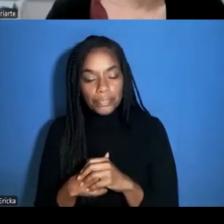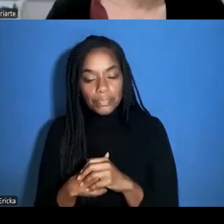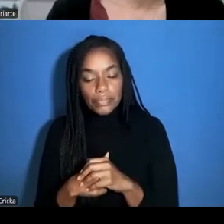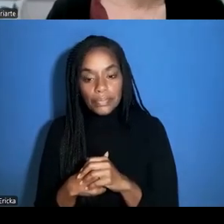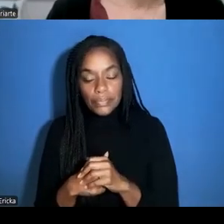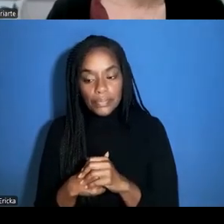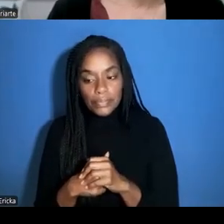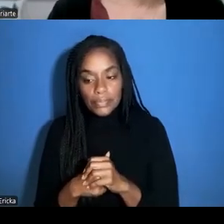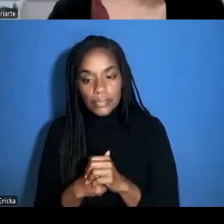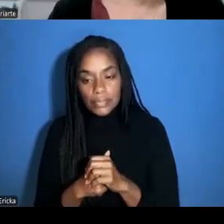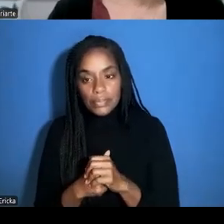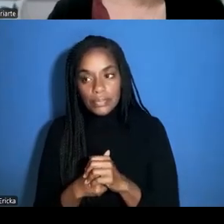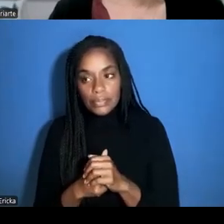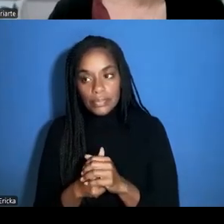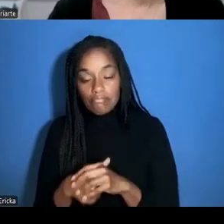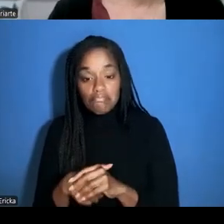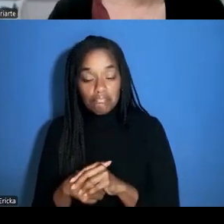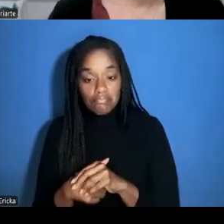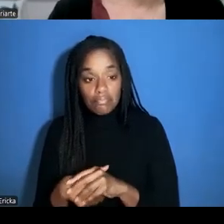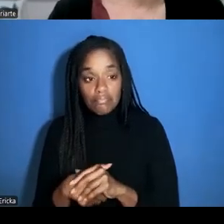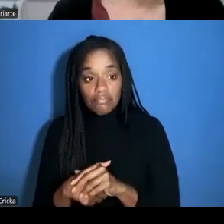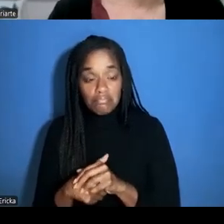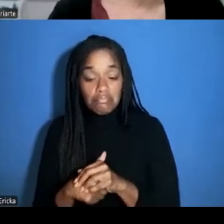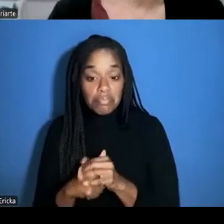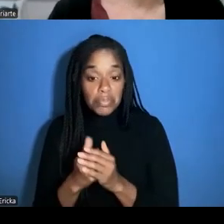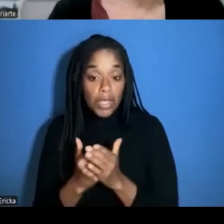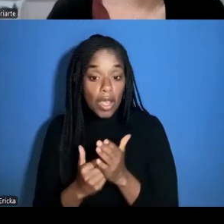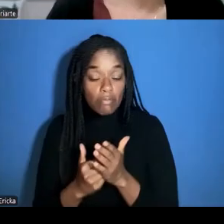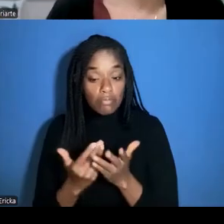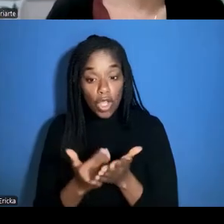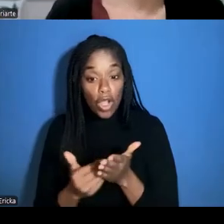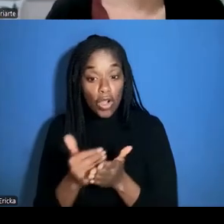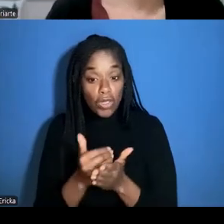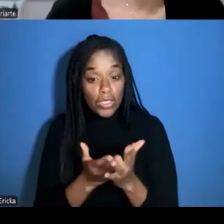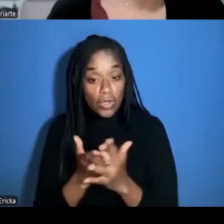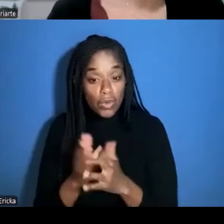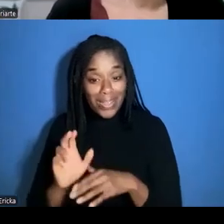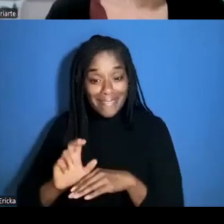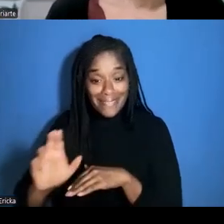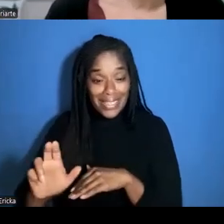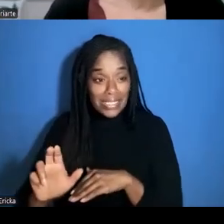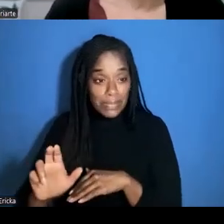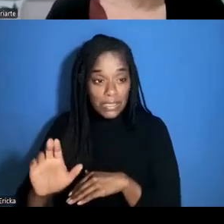that you, that you make through your investments in the Cal Able account are not taxable if used,